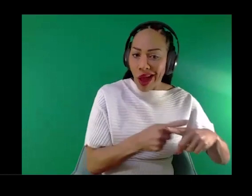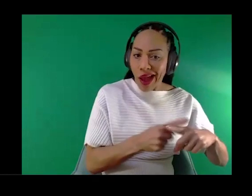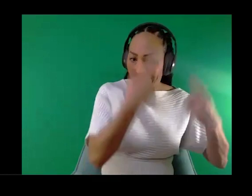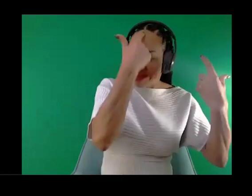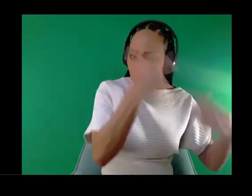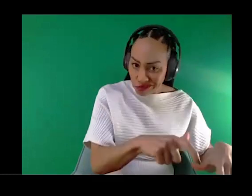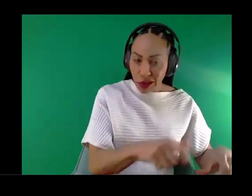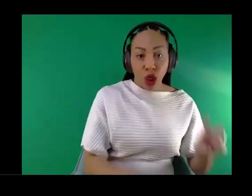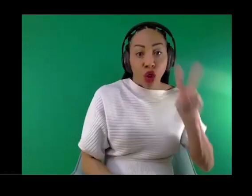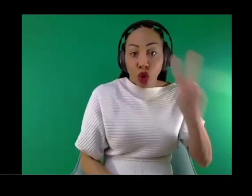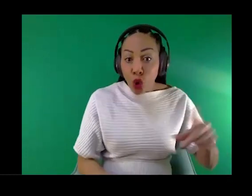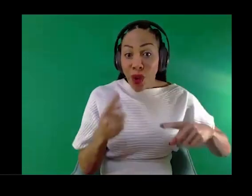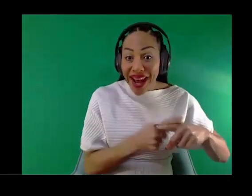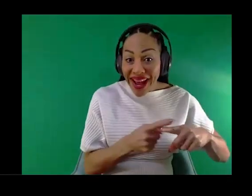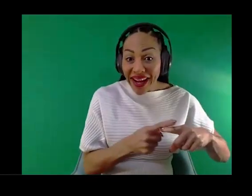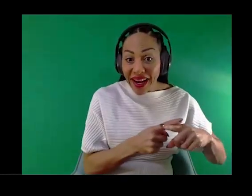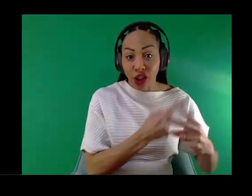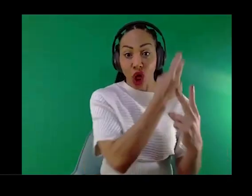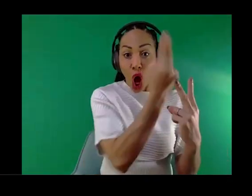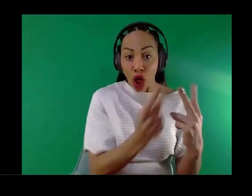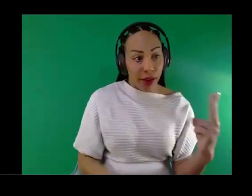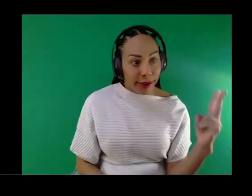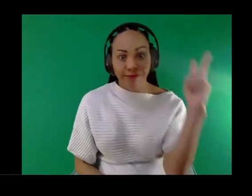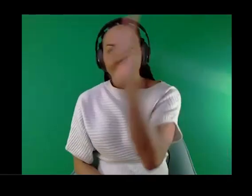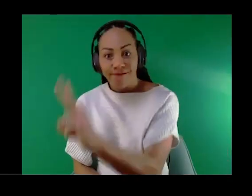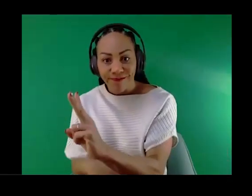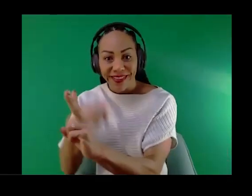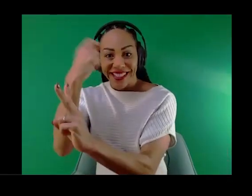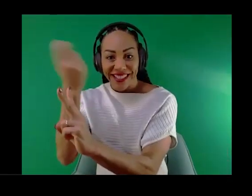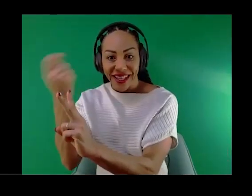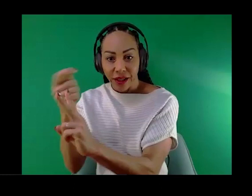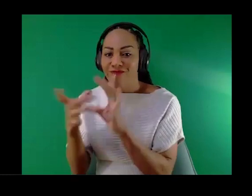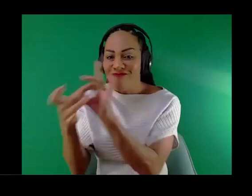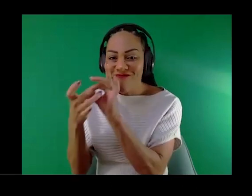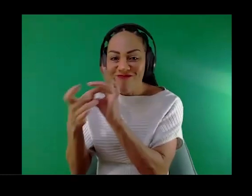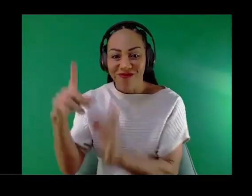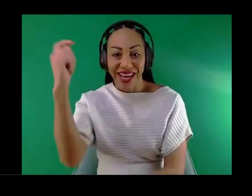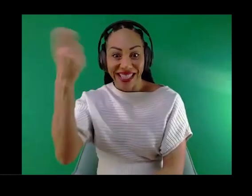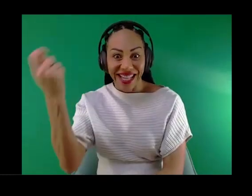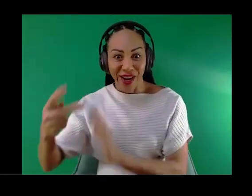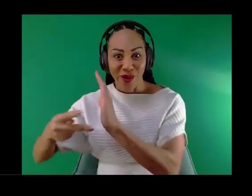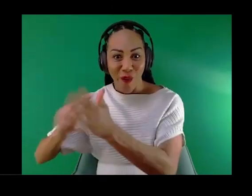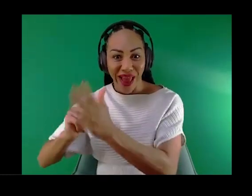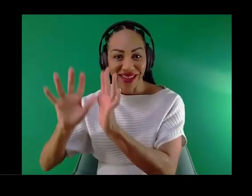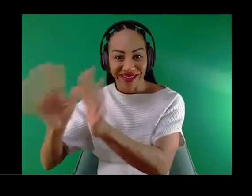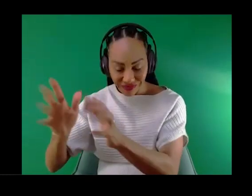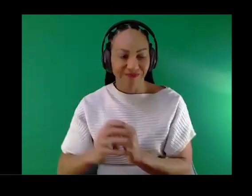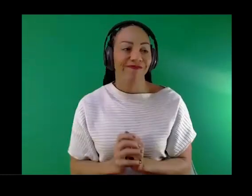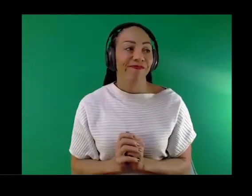english-based artists to go out to Italy and work with Italian organisations this year we do have a